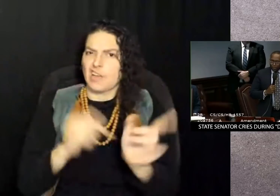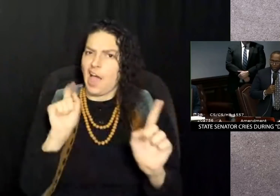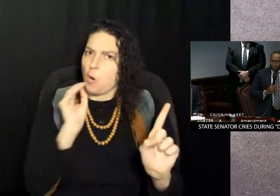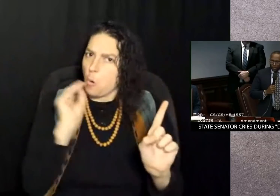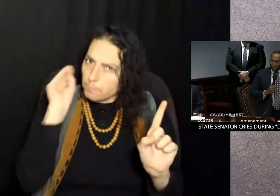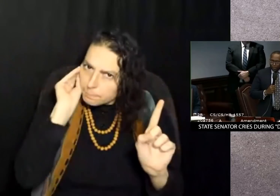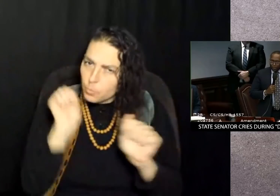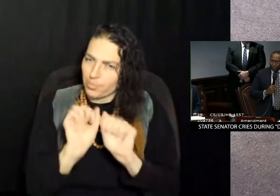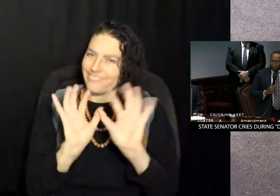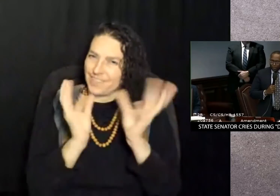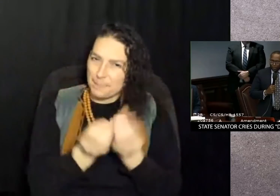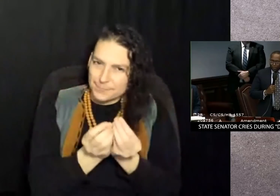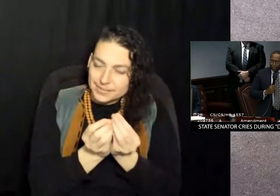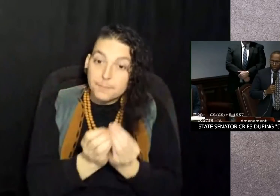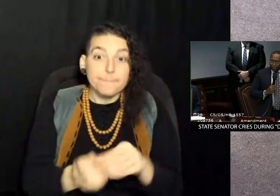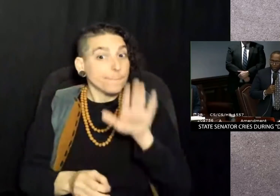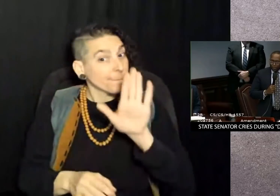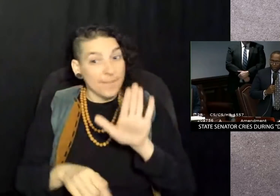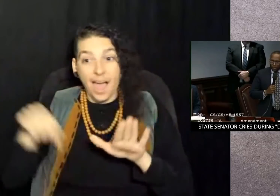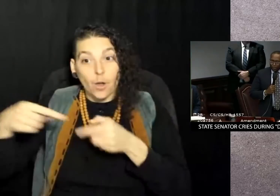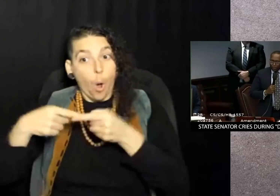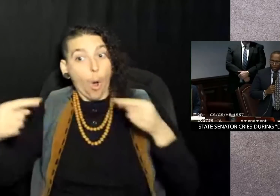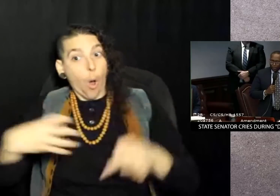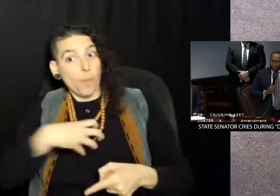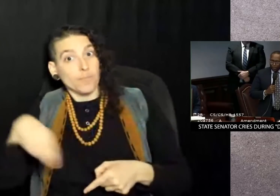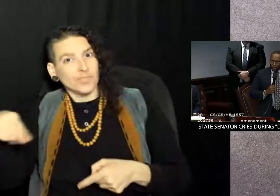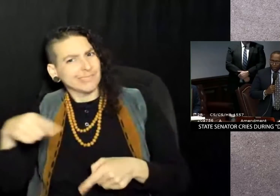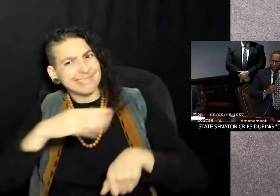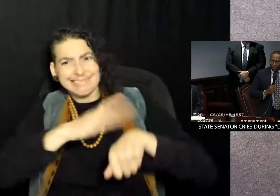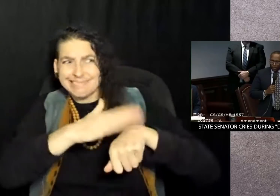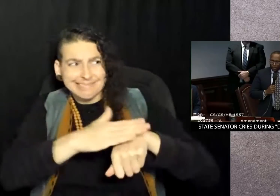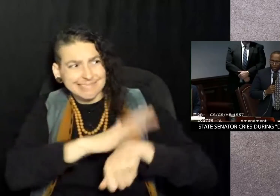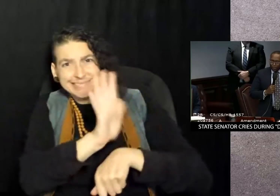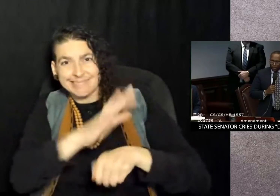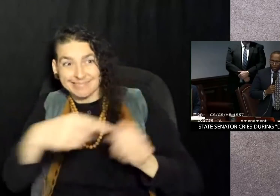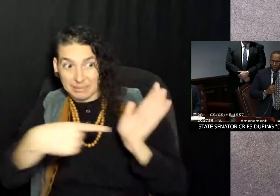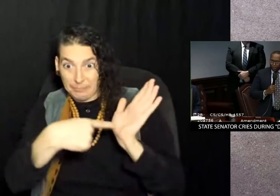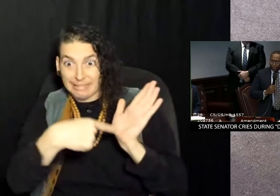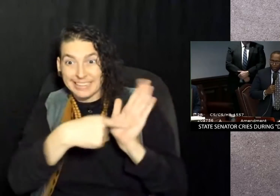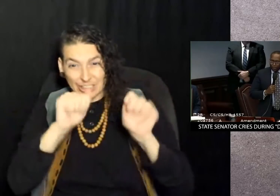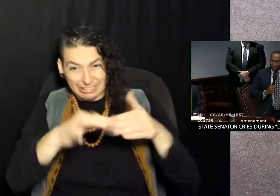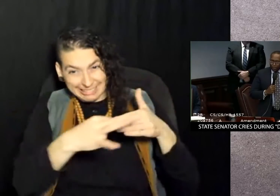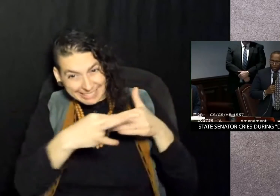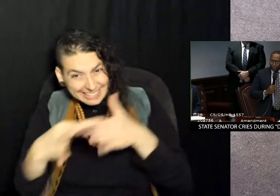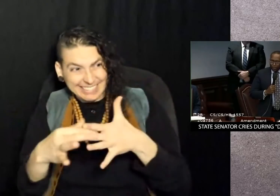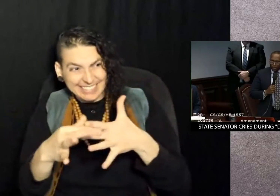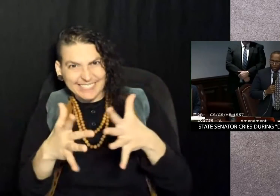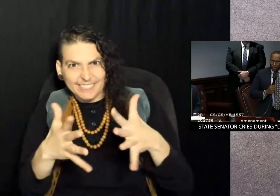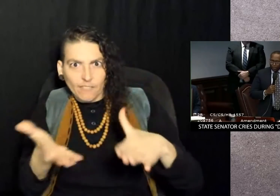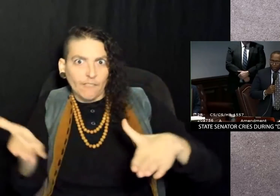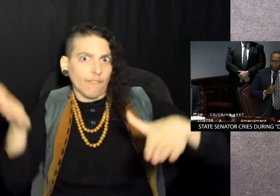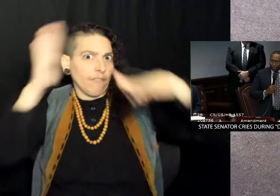should be discussed at home with families but opponents warned the bill could lead to further